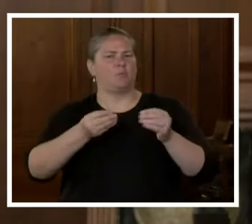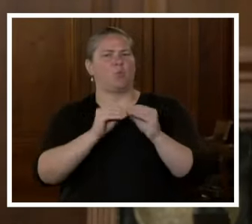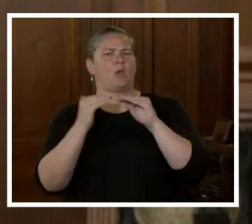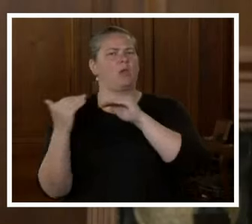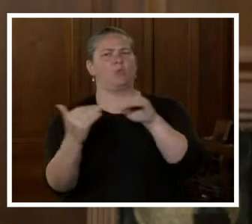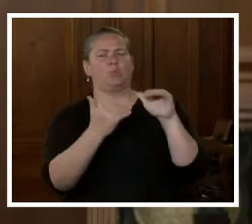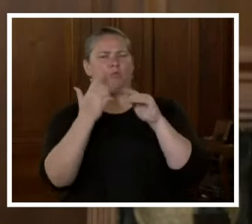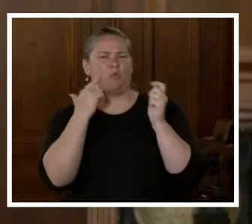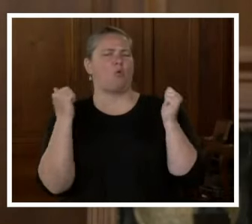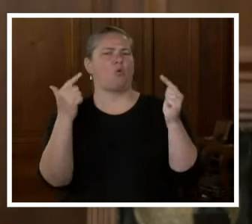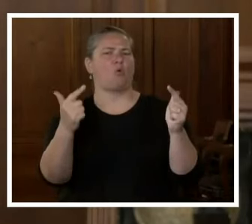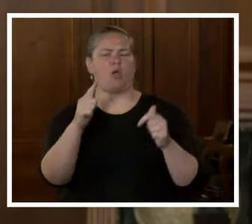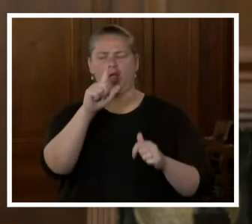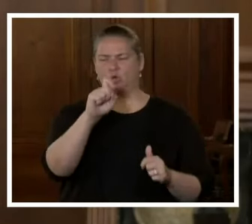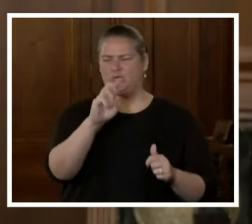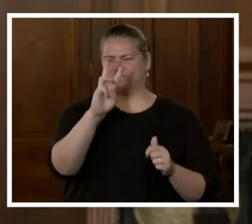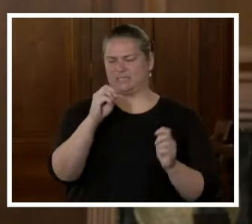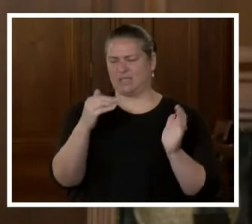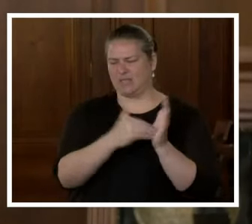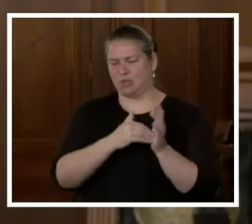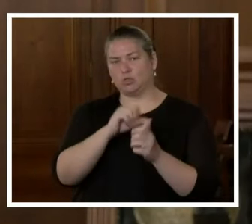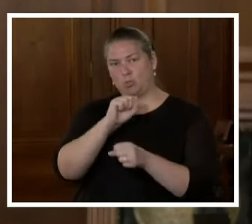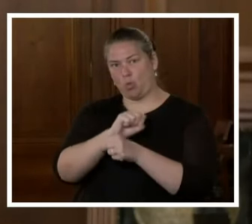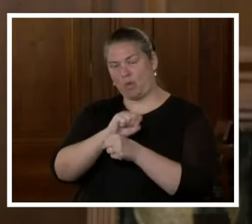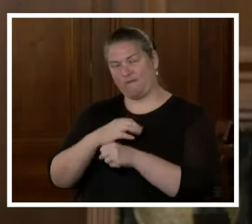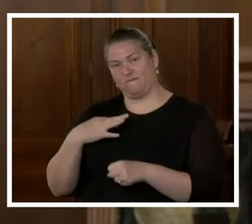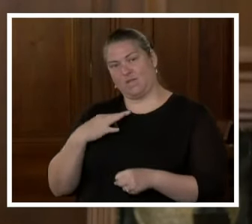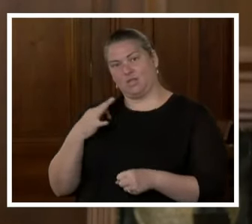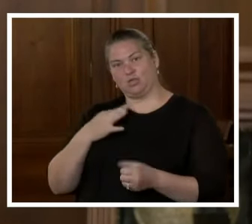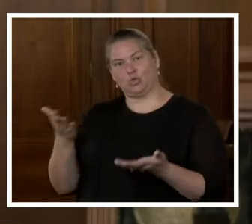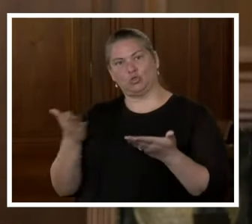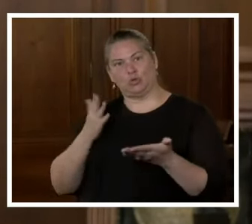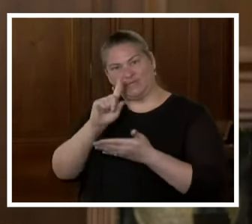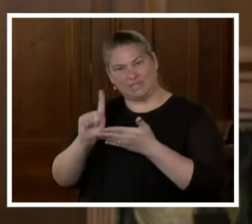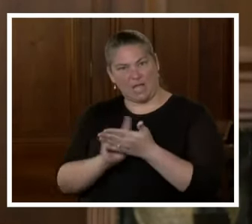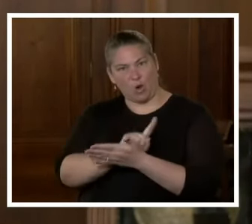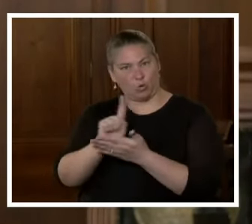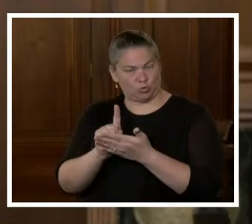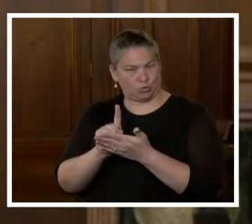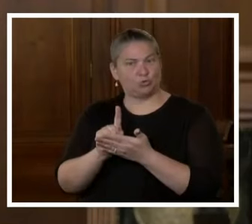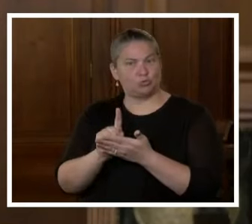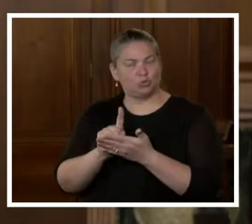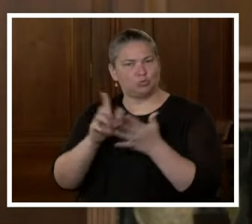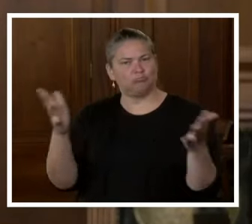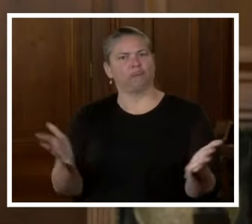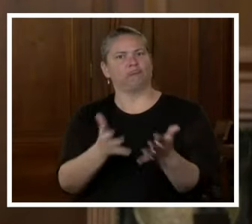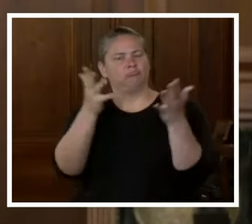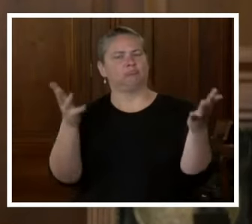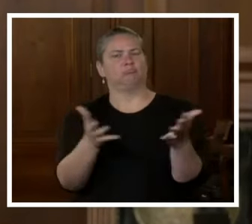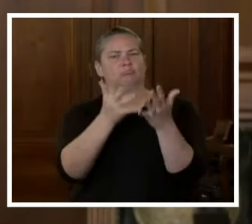COMMUNITY OR IT'S JUST A HELPFUL BUT MAYBE NOT A TRANSFORMATIONAL